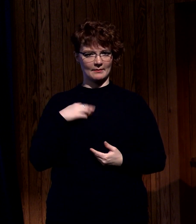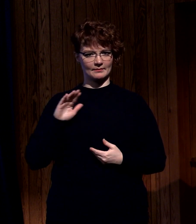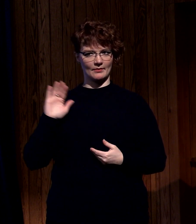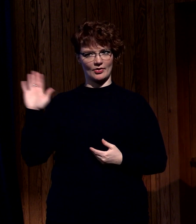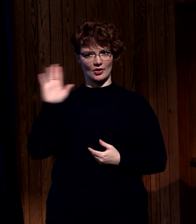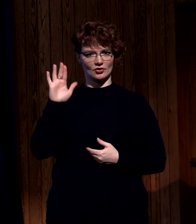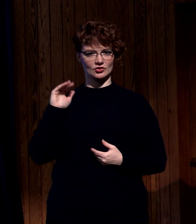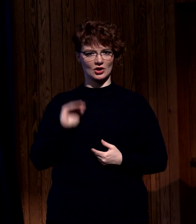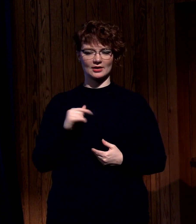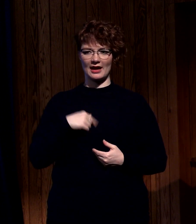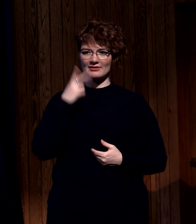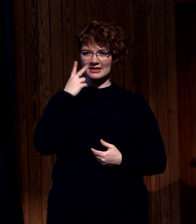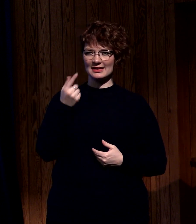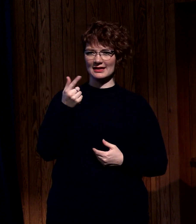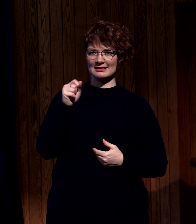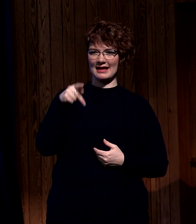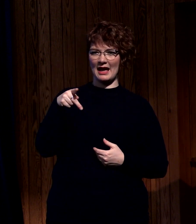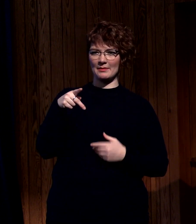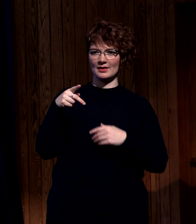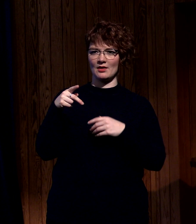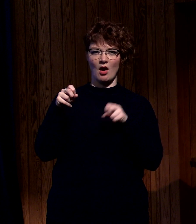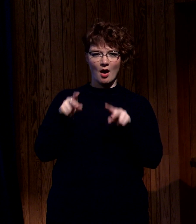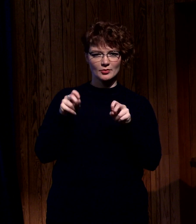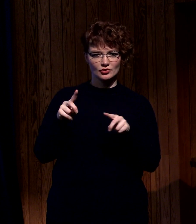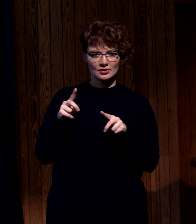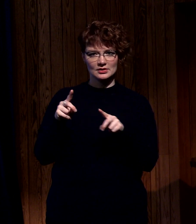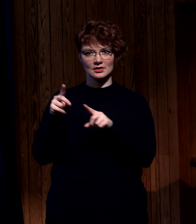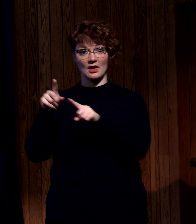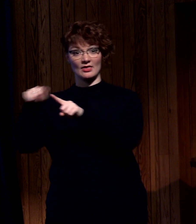gap of opportunity that you receive compared to your